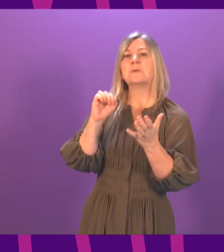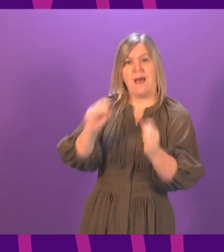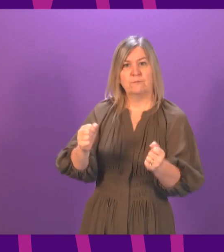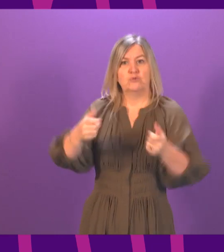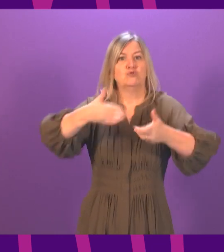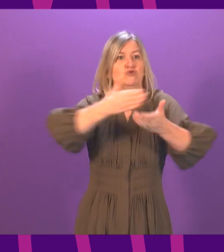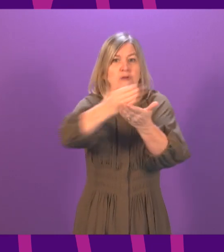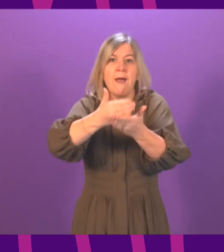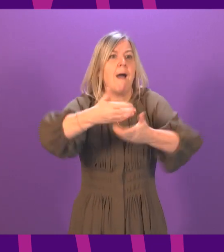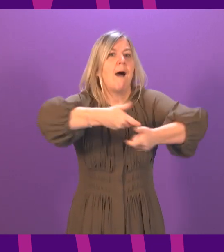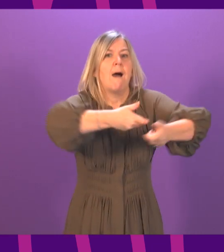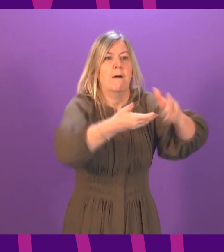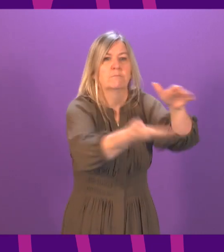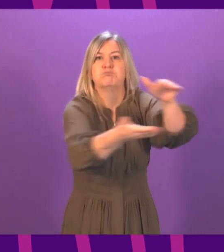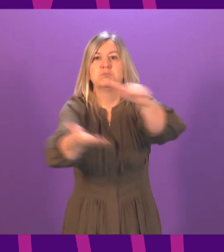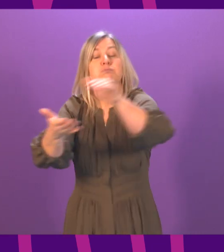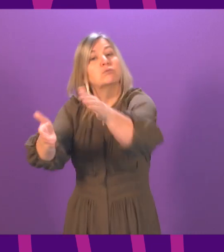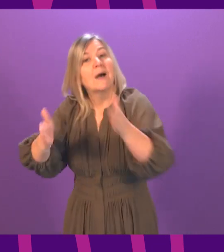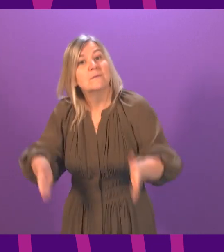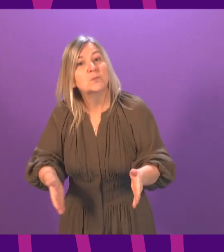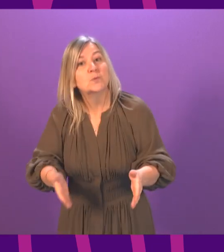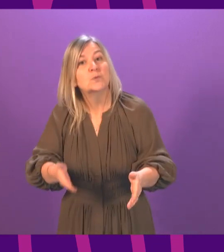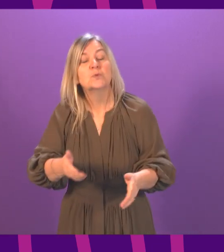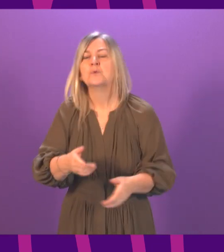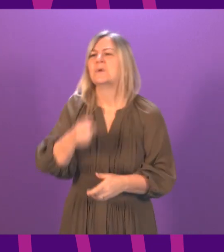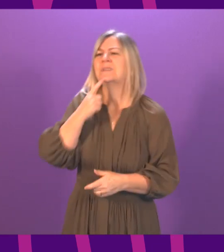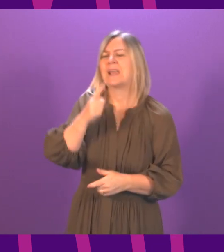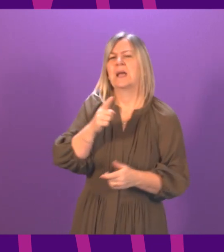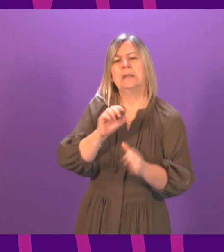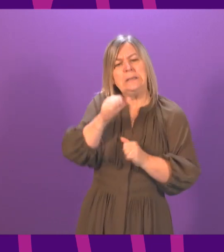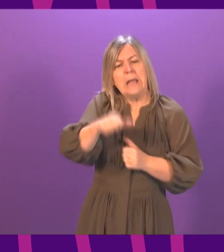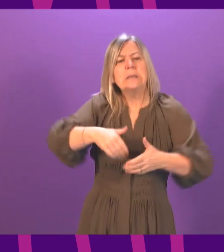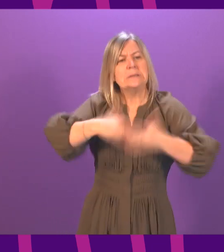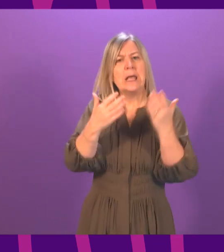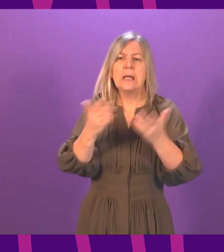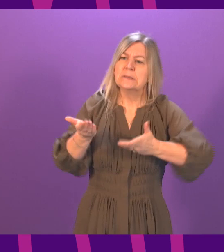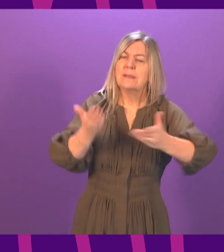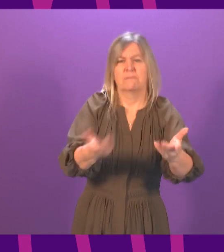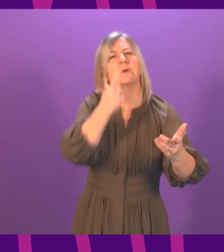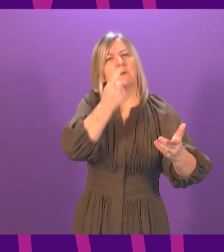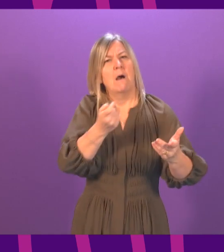Party Government’s “COVID-19 Vaccine Deployment Plan 2021”, “Next day delivery can be done” to health boards. However, getting the vaccines